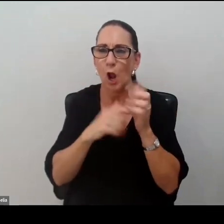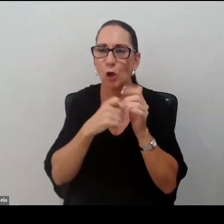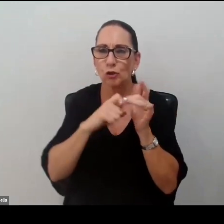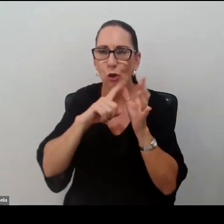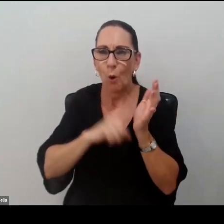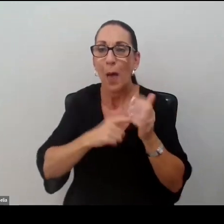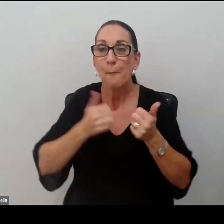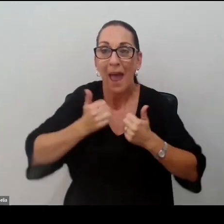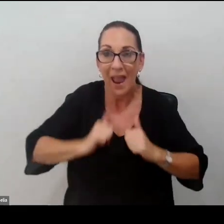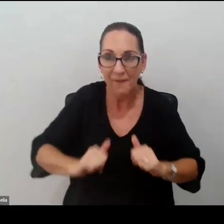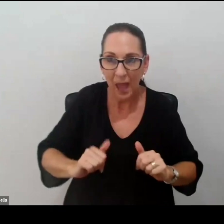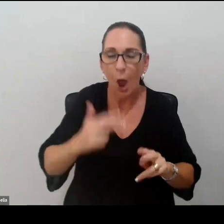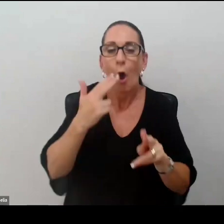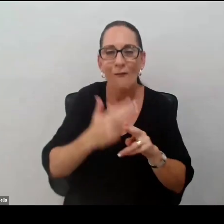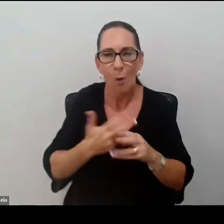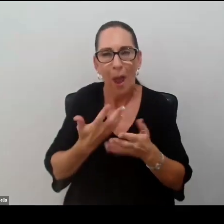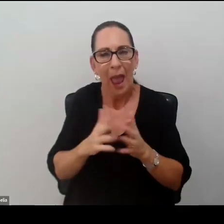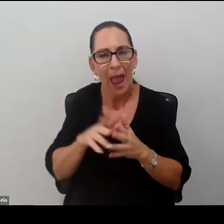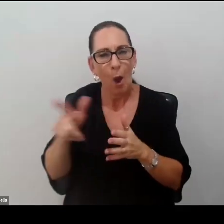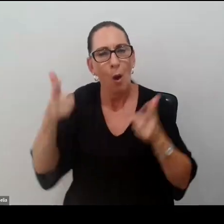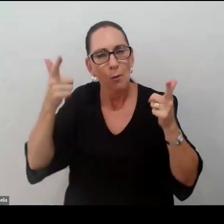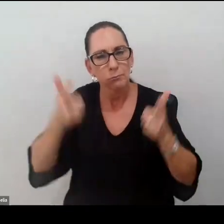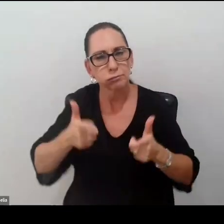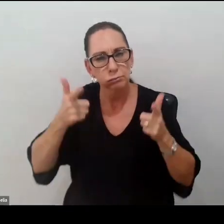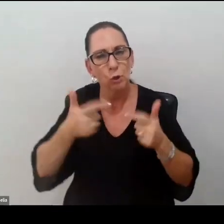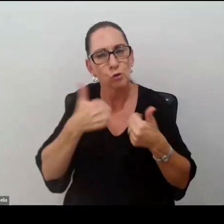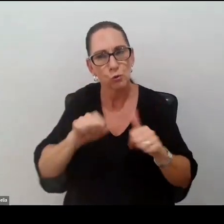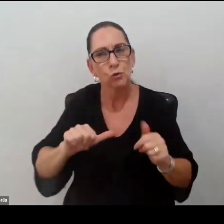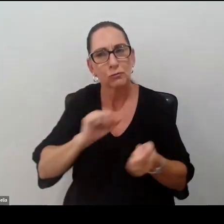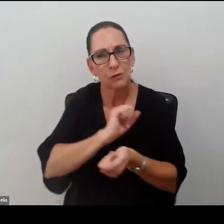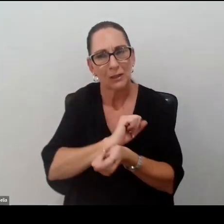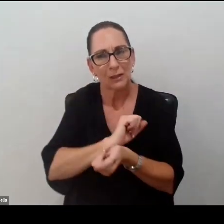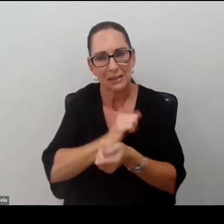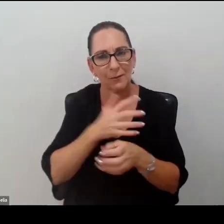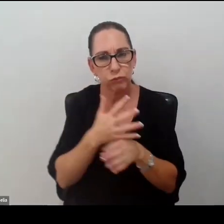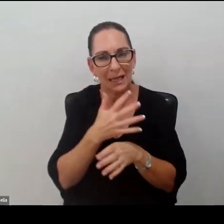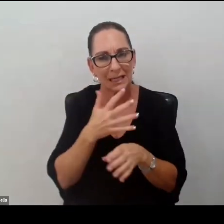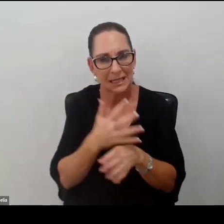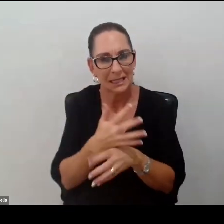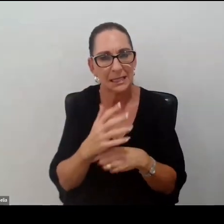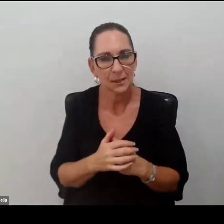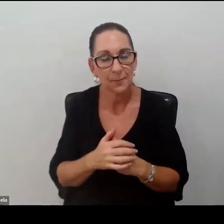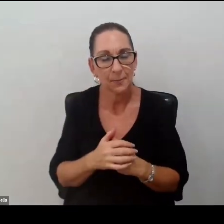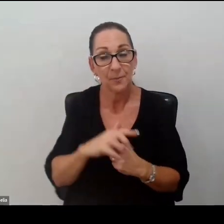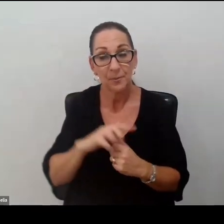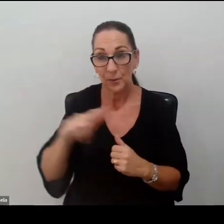the use and overuse of restrictive practices. We need to centre the lived experience of people